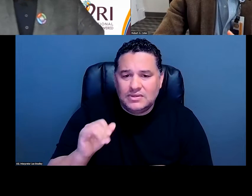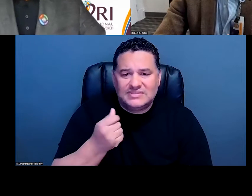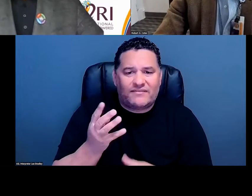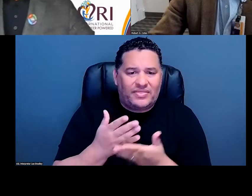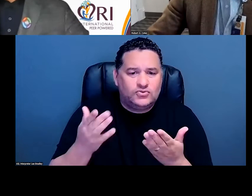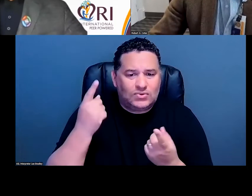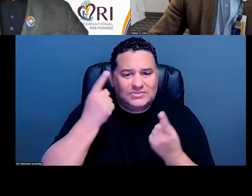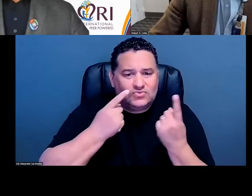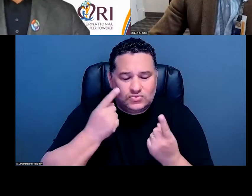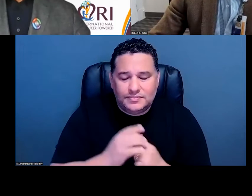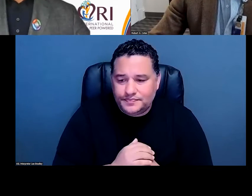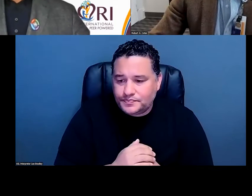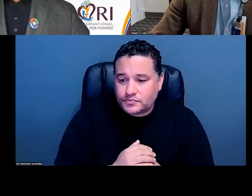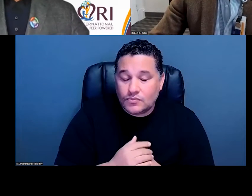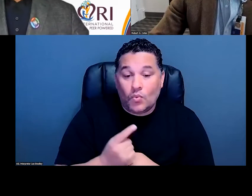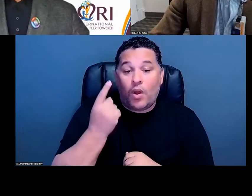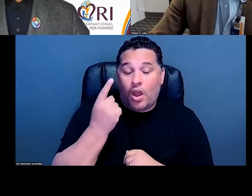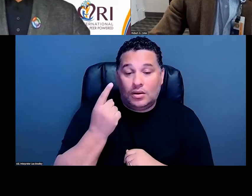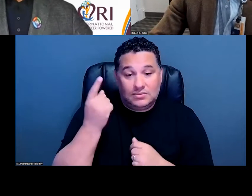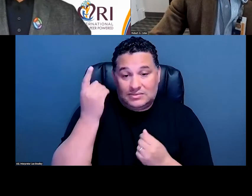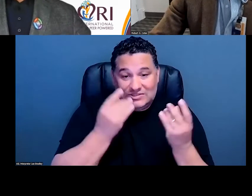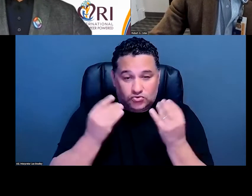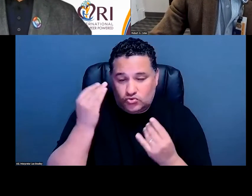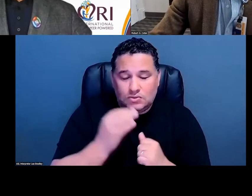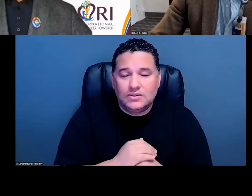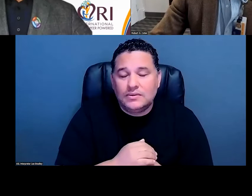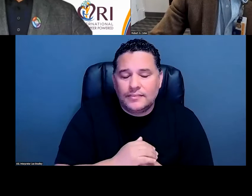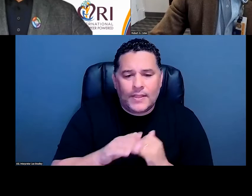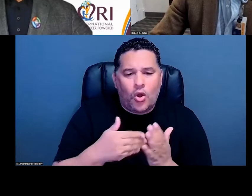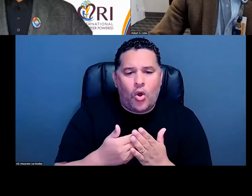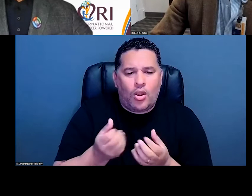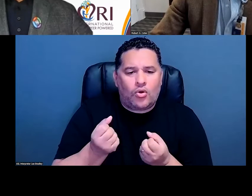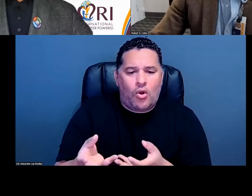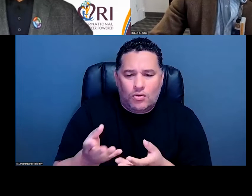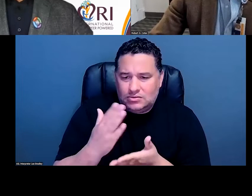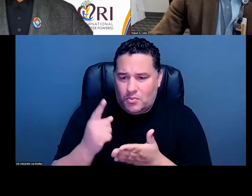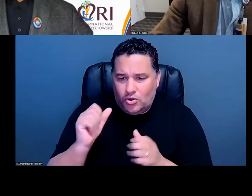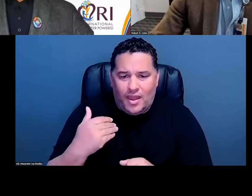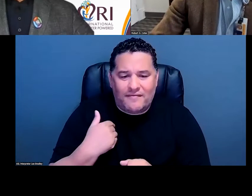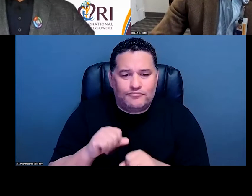IF SOMEBODY IS ON A LONG ACTING INJECTABLE SEVERAL THINGS TO CONSIDER. SO, ONE IS, YOU WANT TO